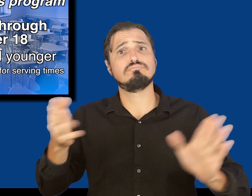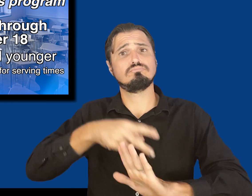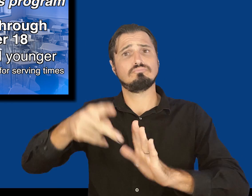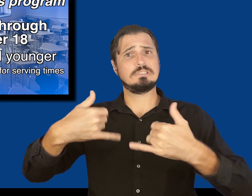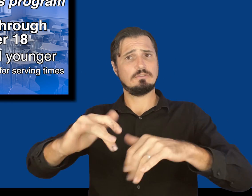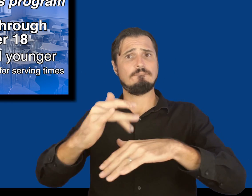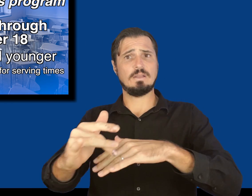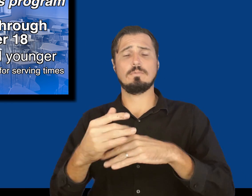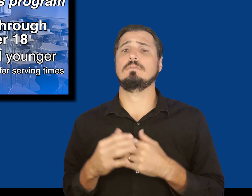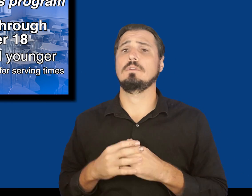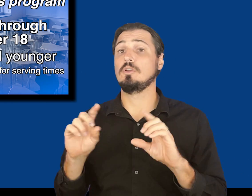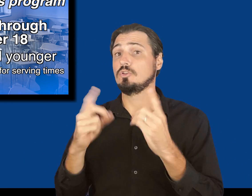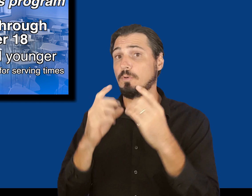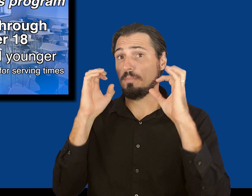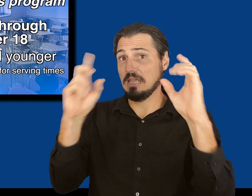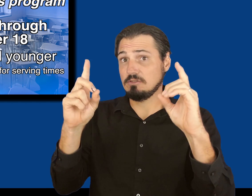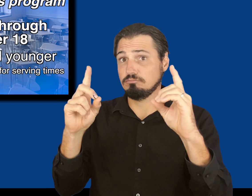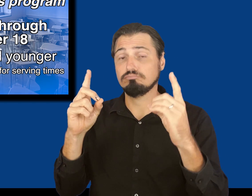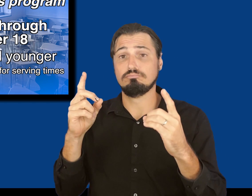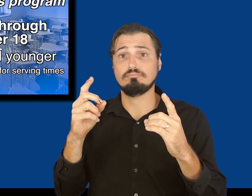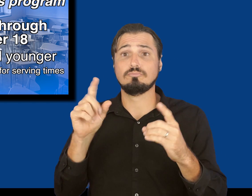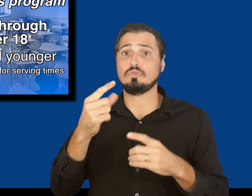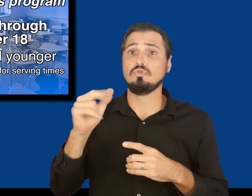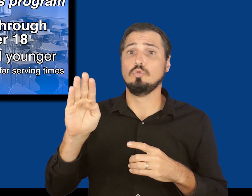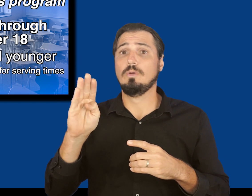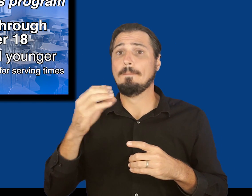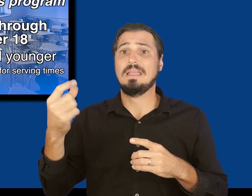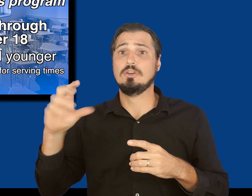education's grab-and-go School meals program runs weekdays through Friday, December 18